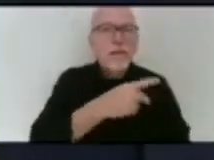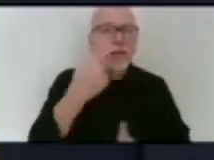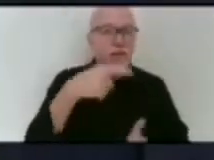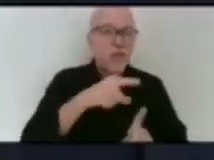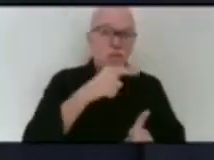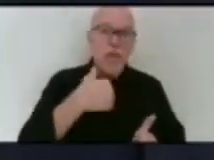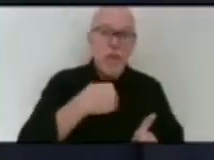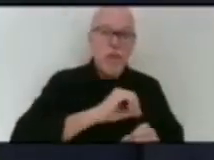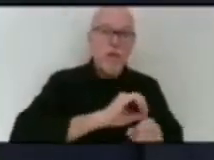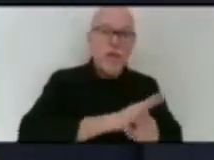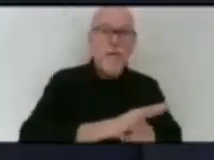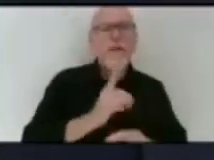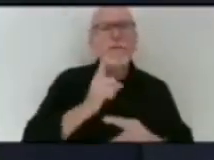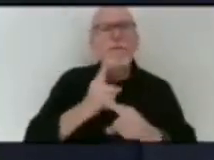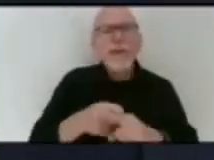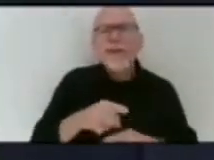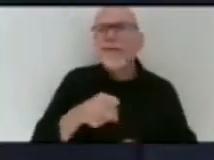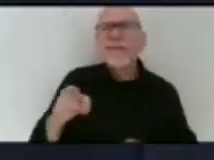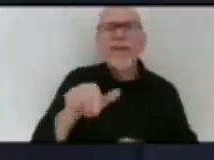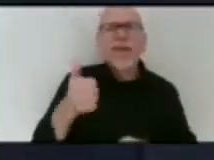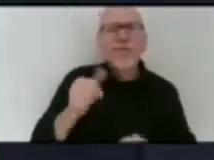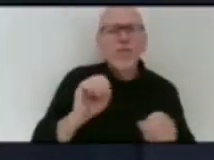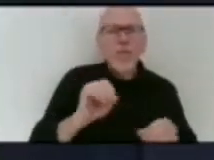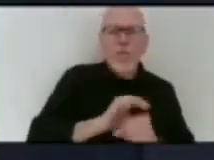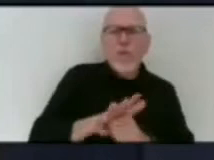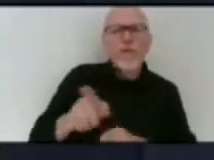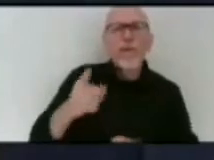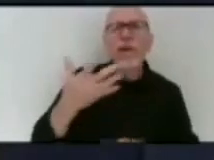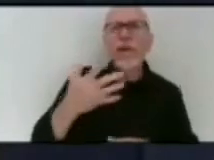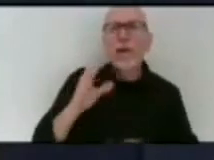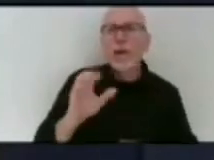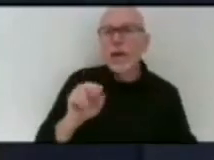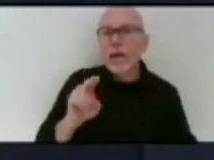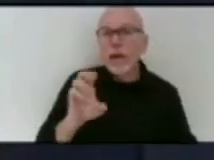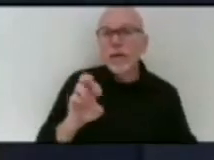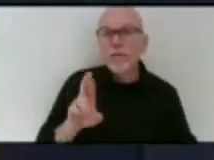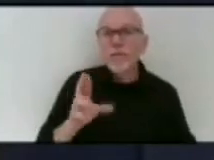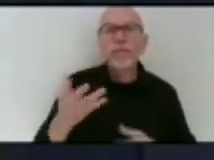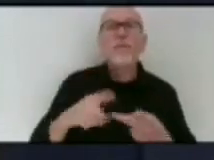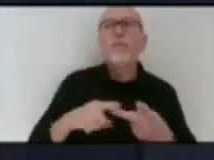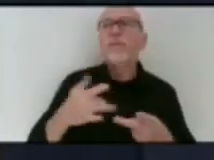cancer patient and the heart patient and the other Hoosier patients who need